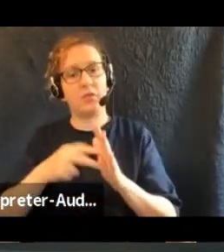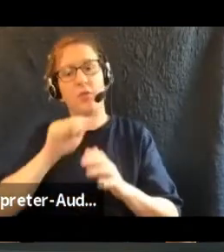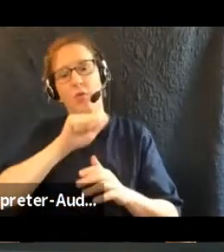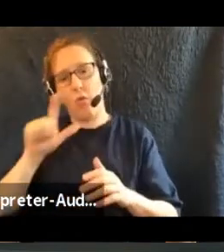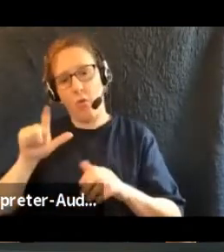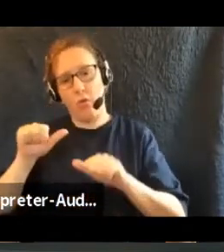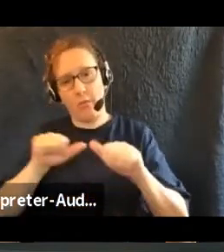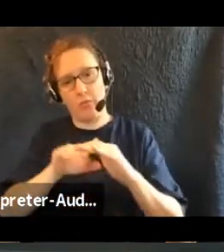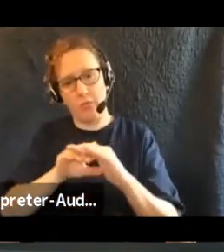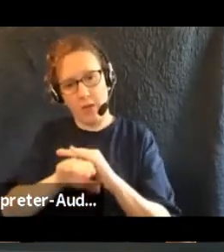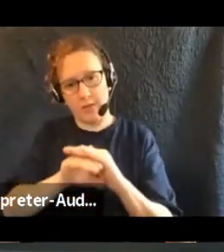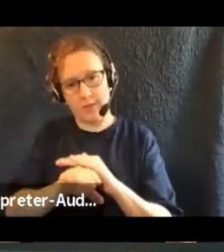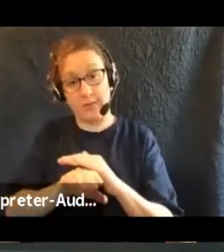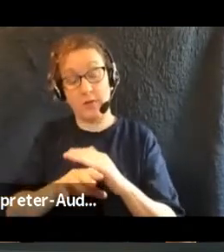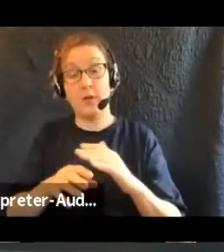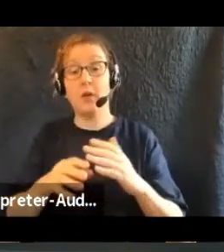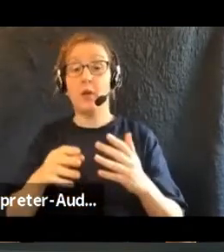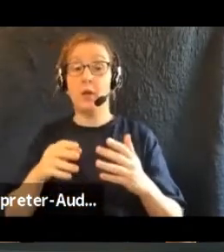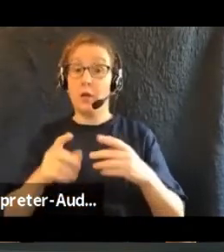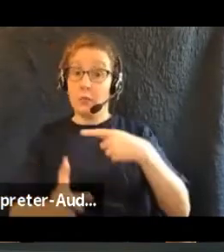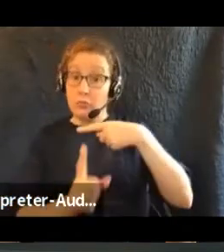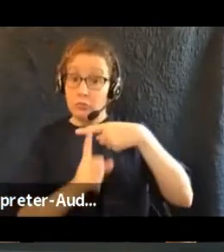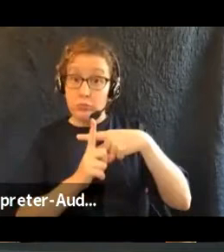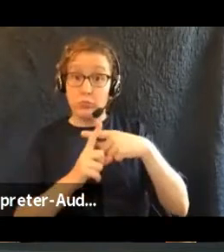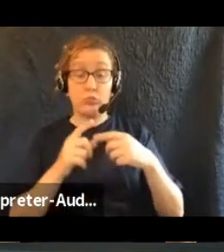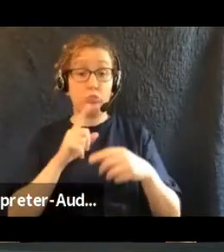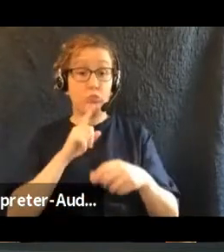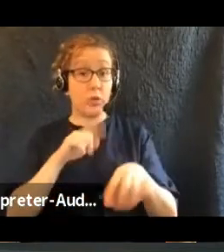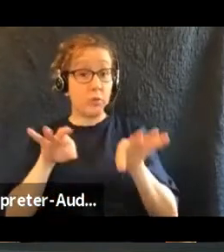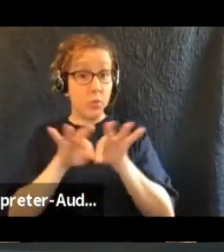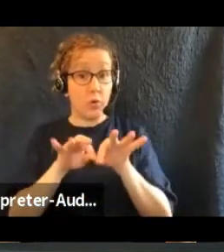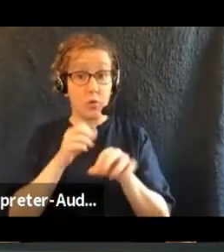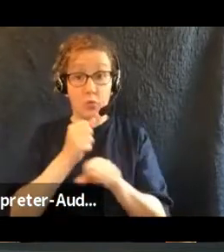Additionally, it's really important when you're working with folks in a low bandwidth environment